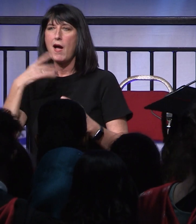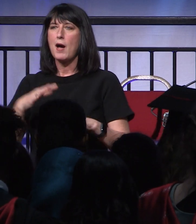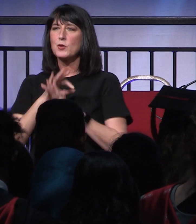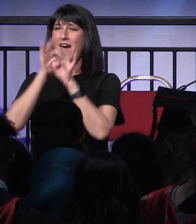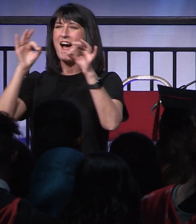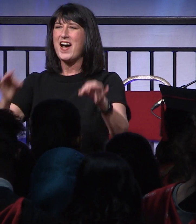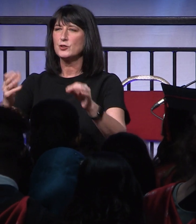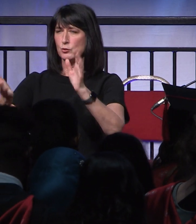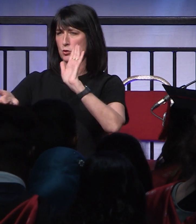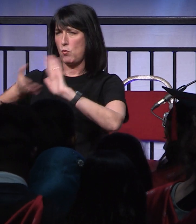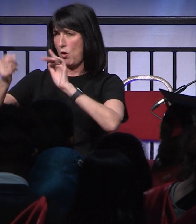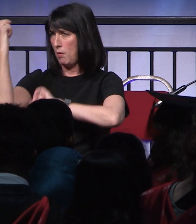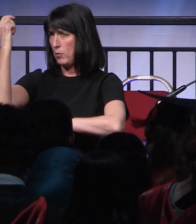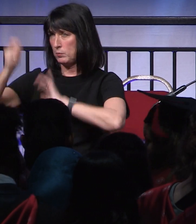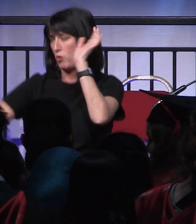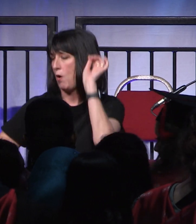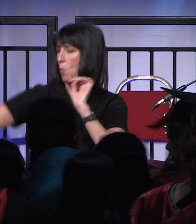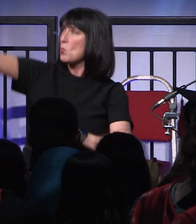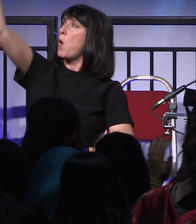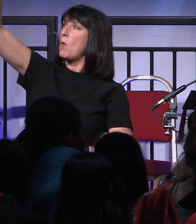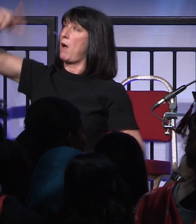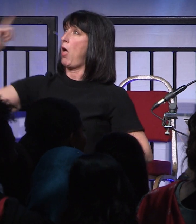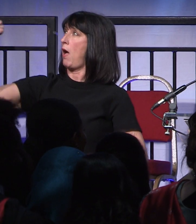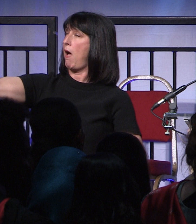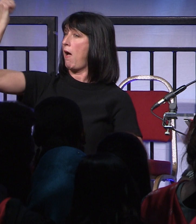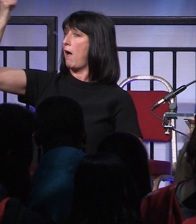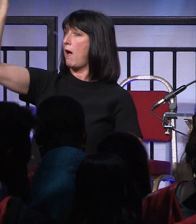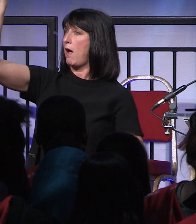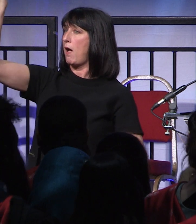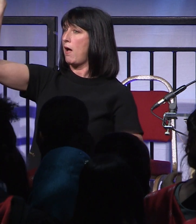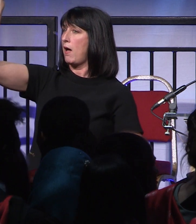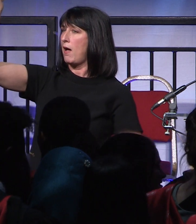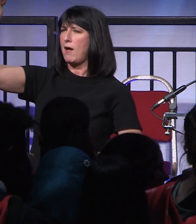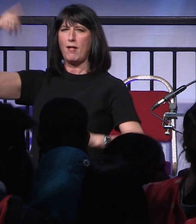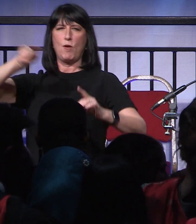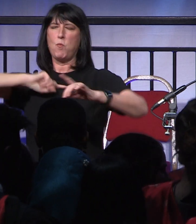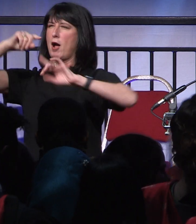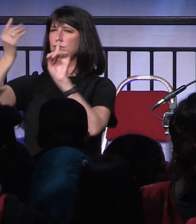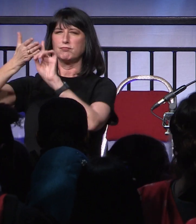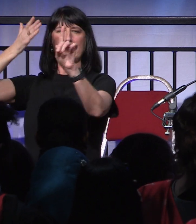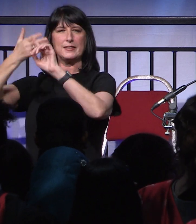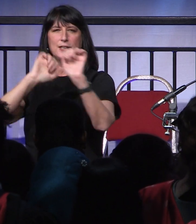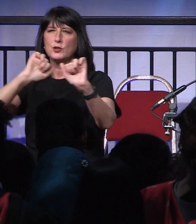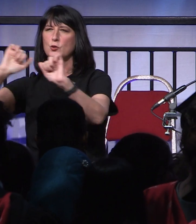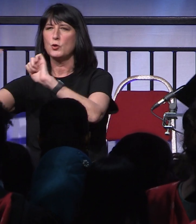mortar boards up into the air in recognition of all your hard work and